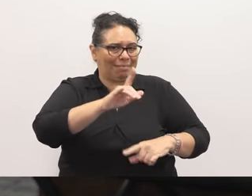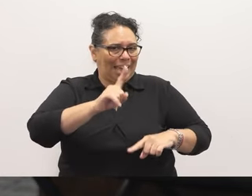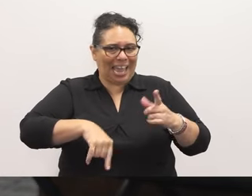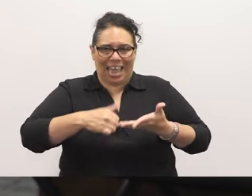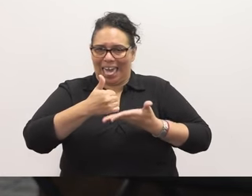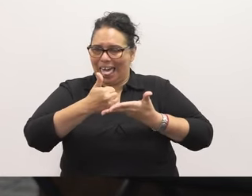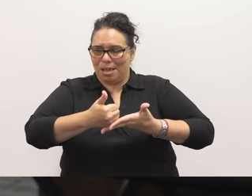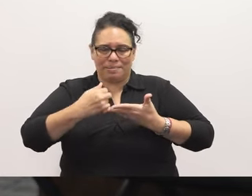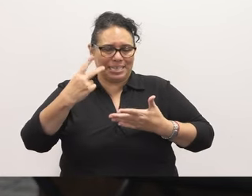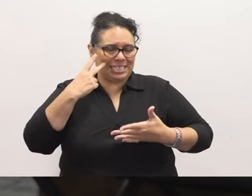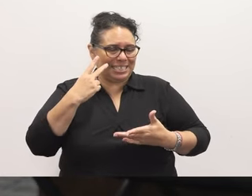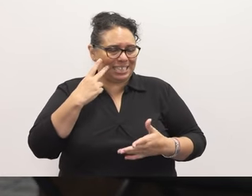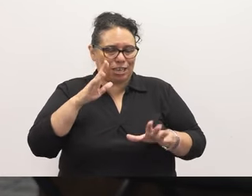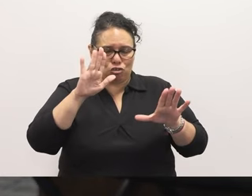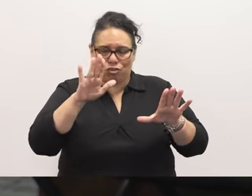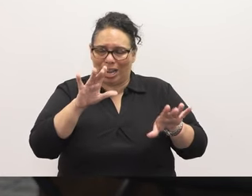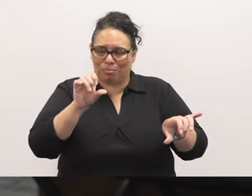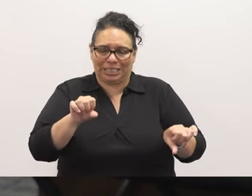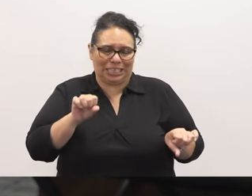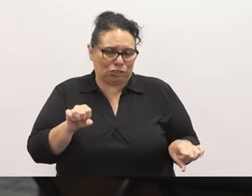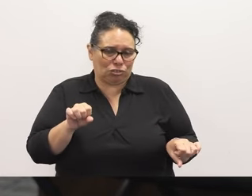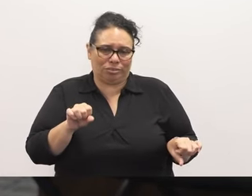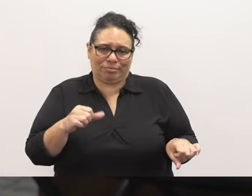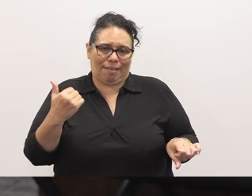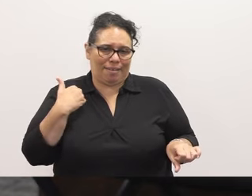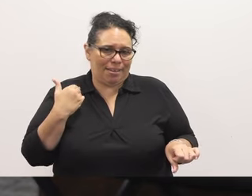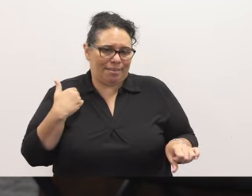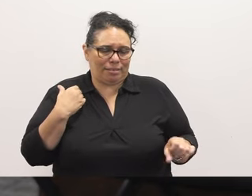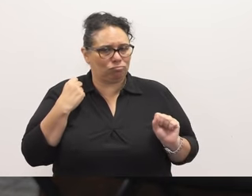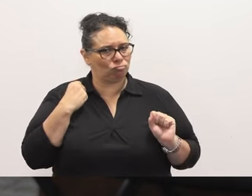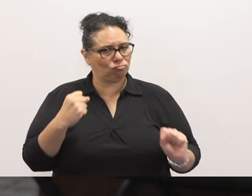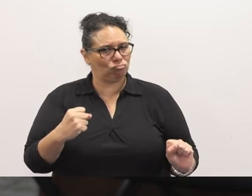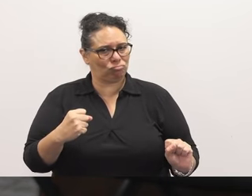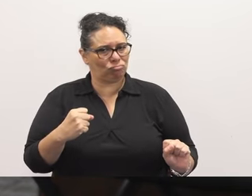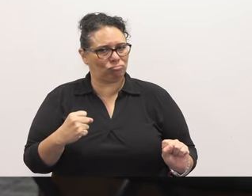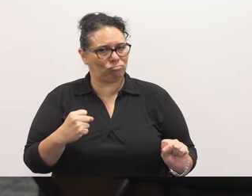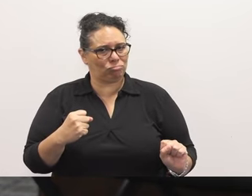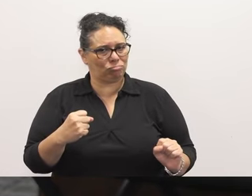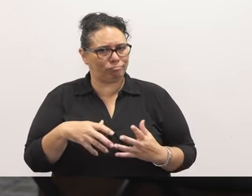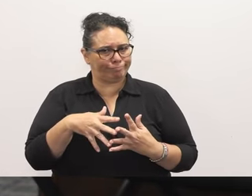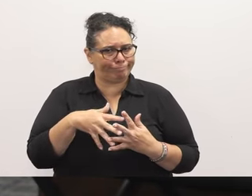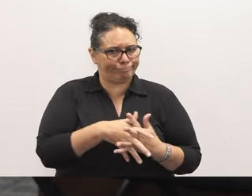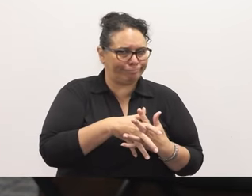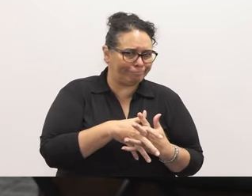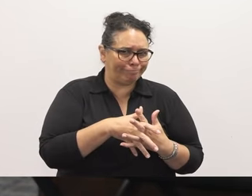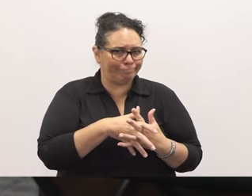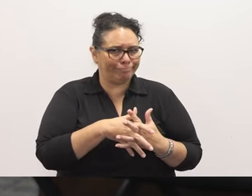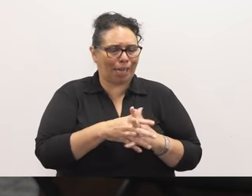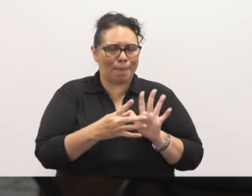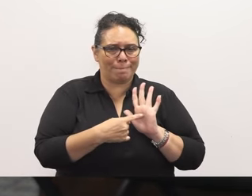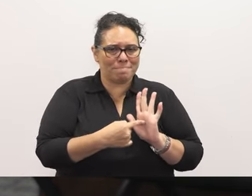I can't help but see the great potential in having a firmly solidified model within our district